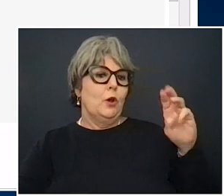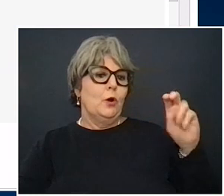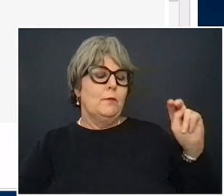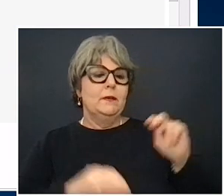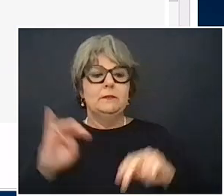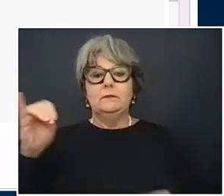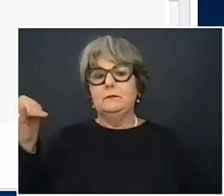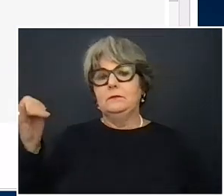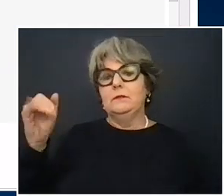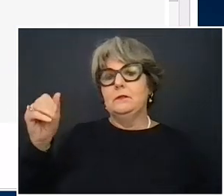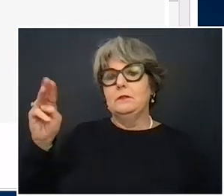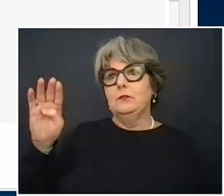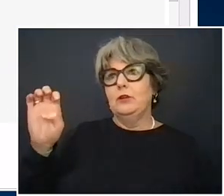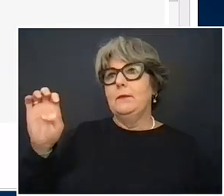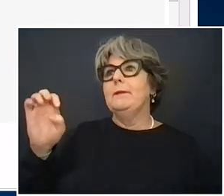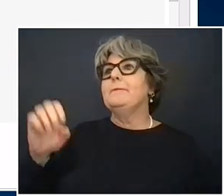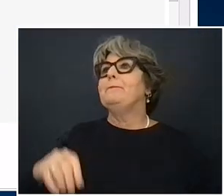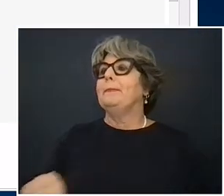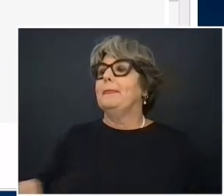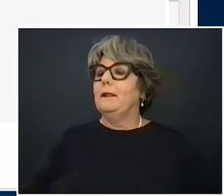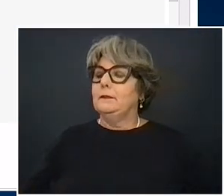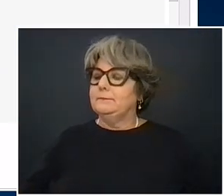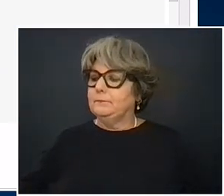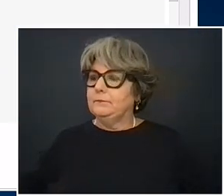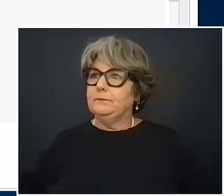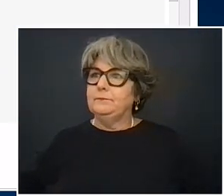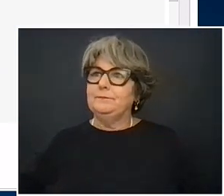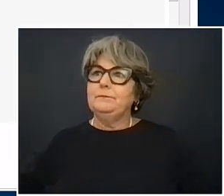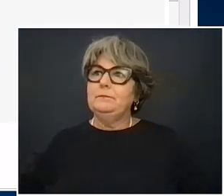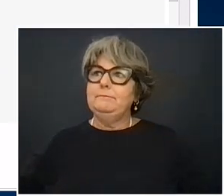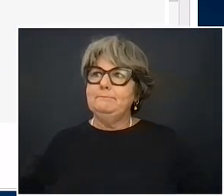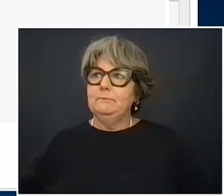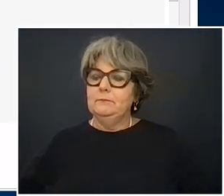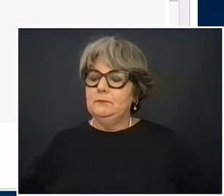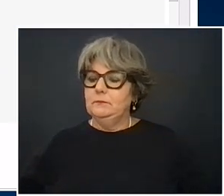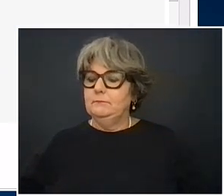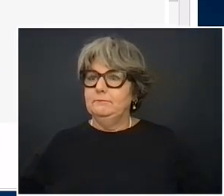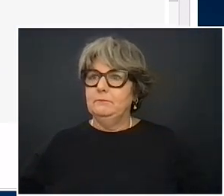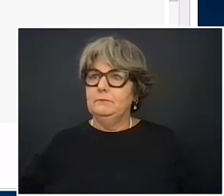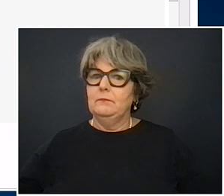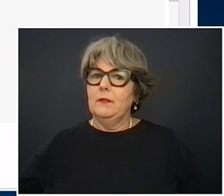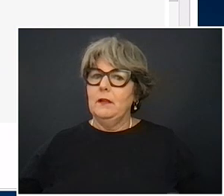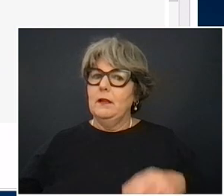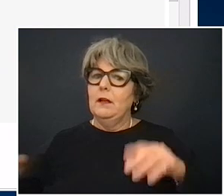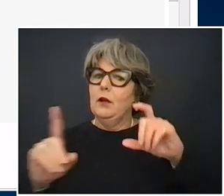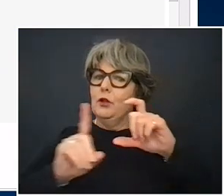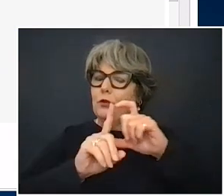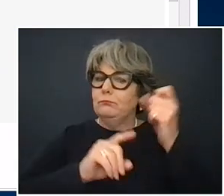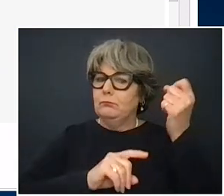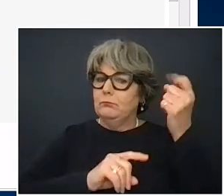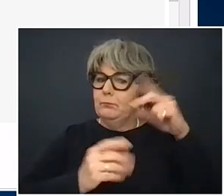The words are comprehensible words. But the purpose of this provision is